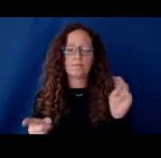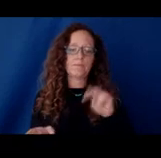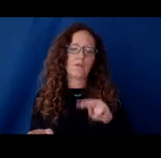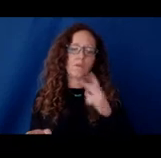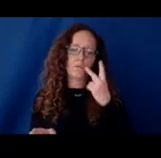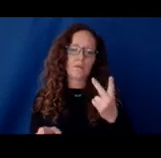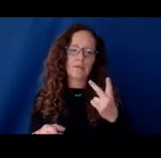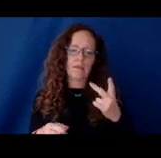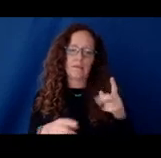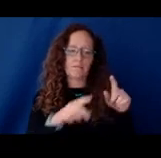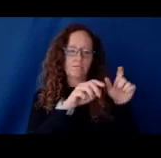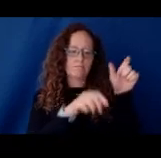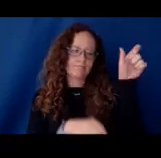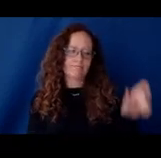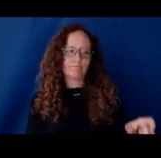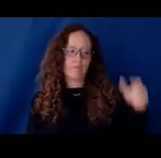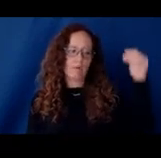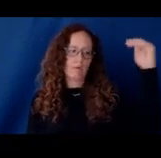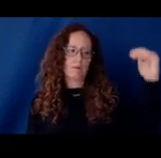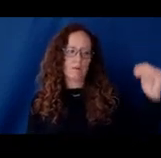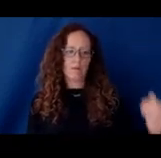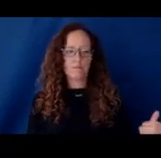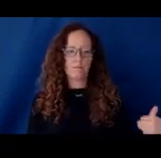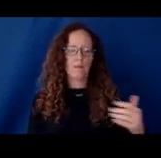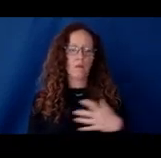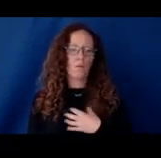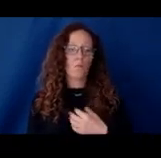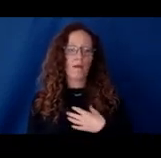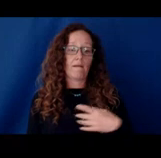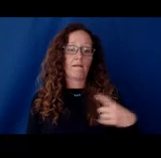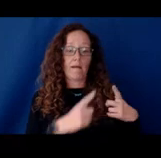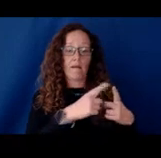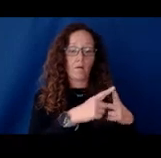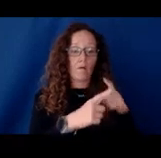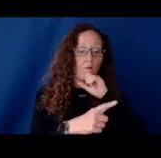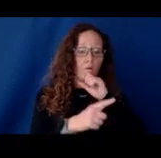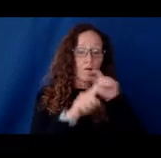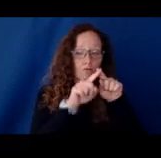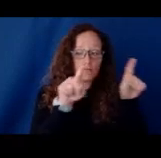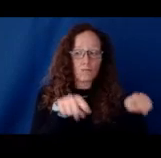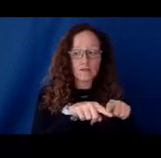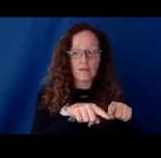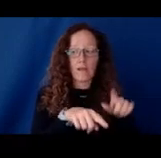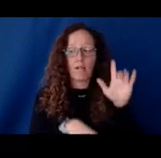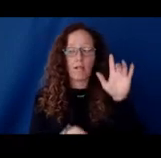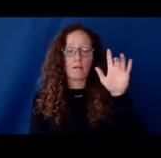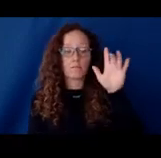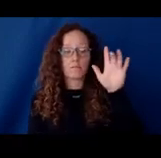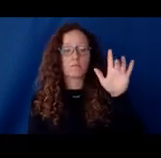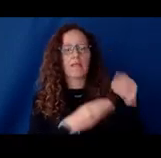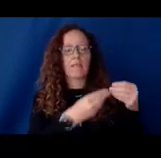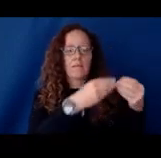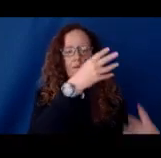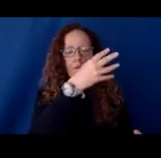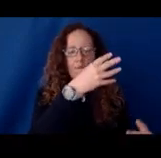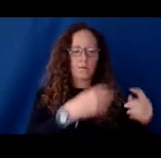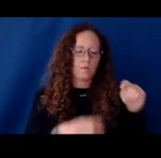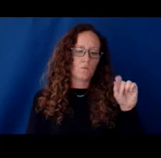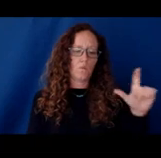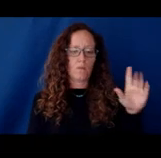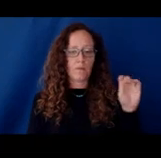you may need to click the white arrow in orange rectangle to make the toolbar visible. Thank you.